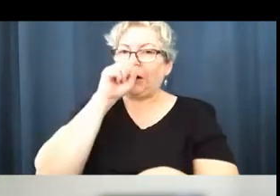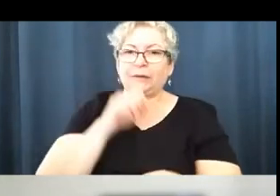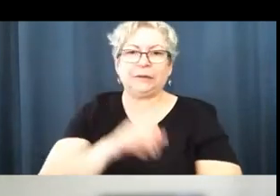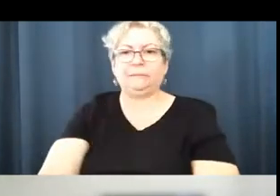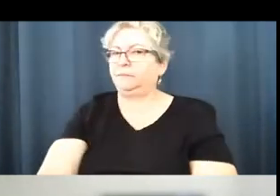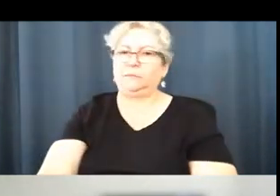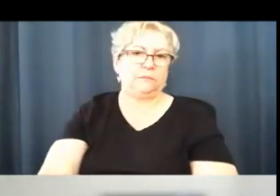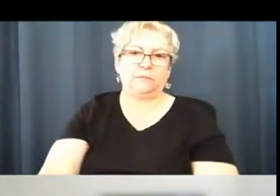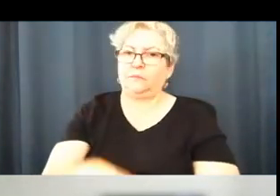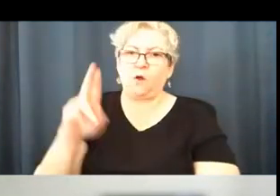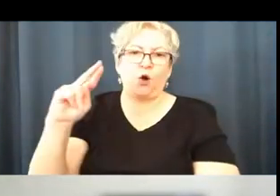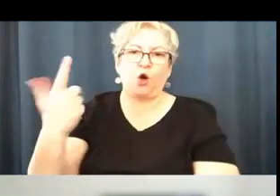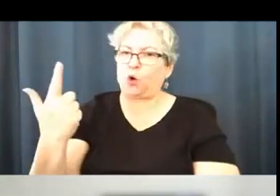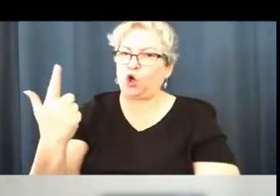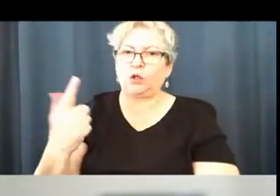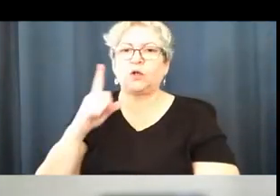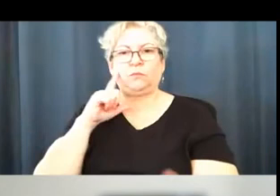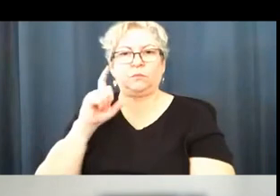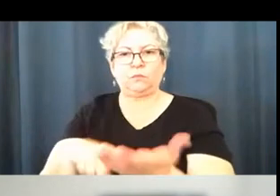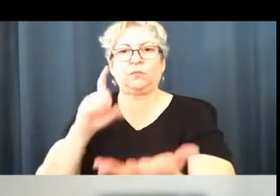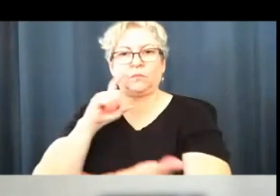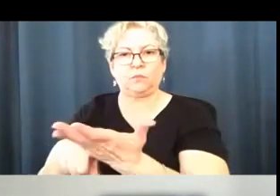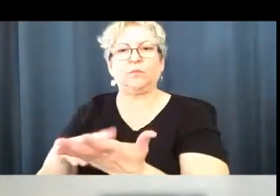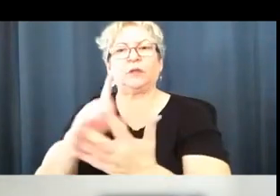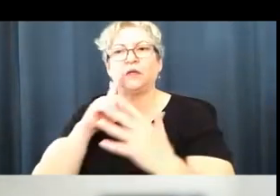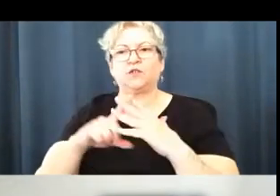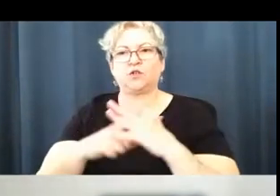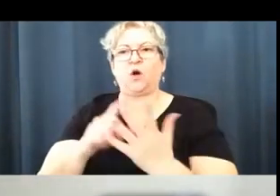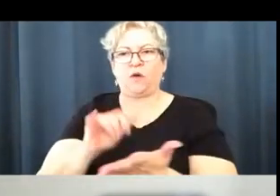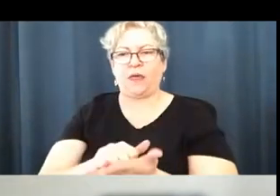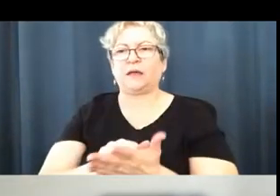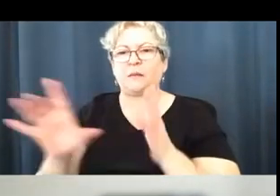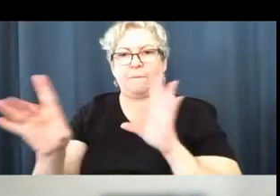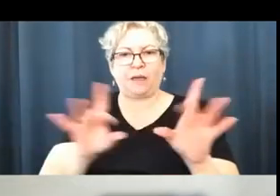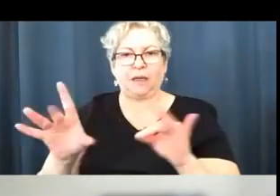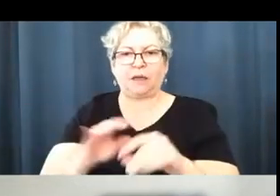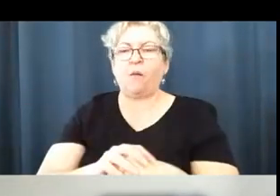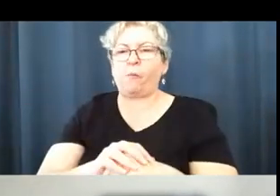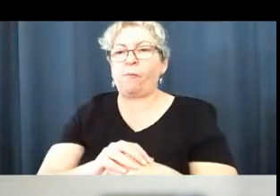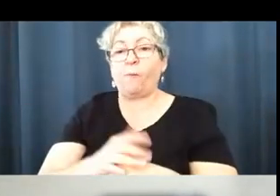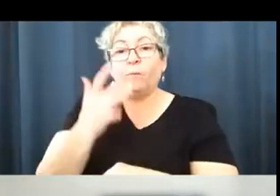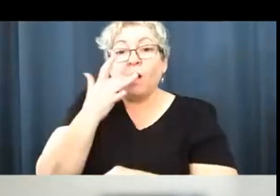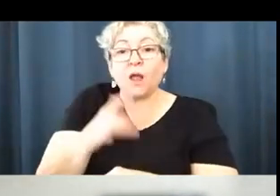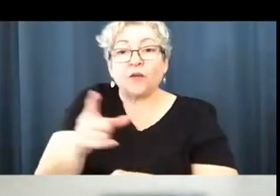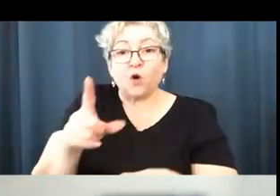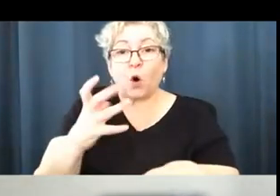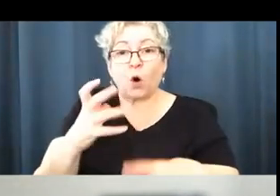So those are some good ways to get started with picking. And luckily, if you are going to take a theme